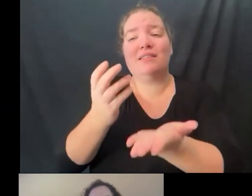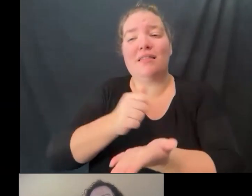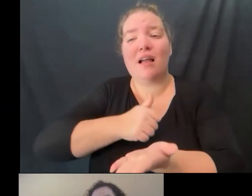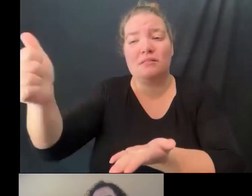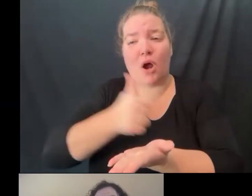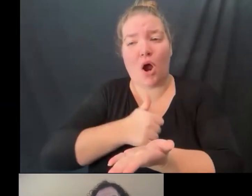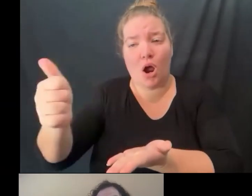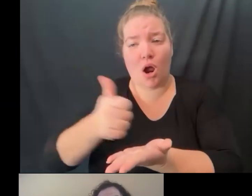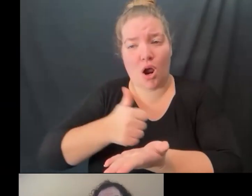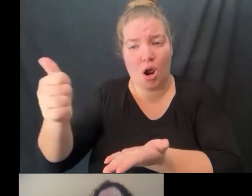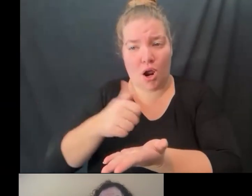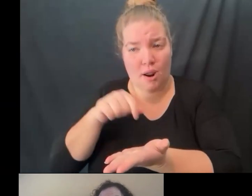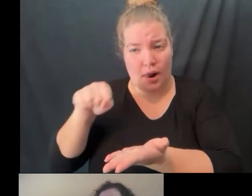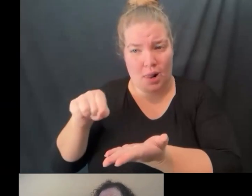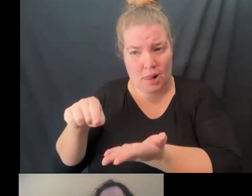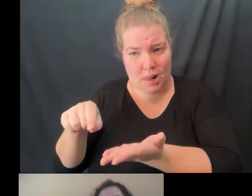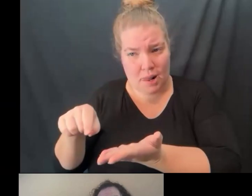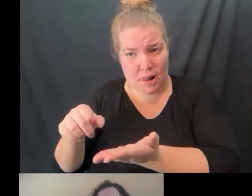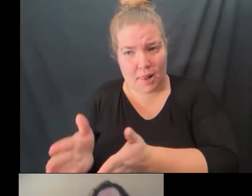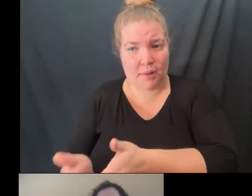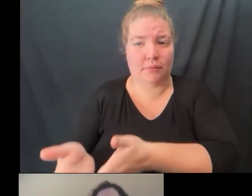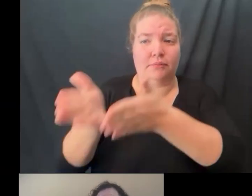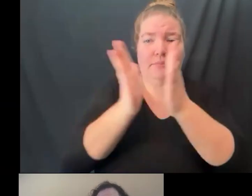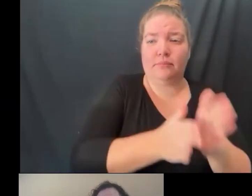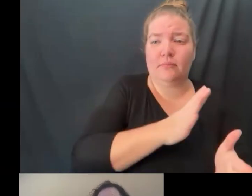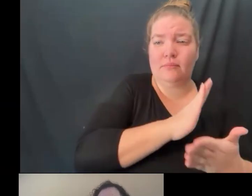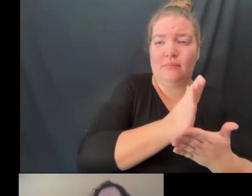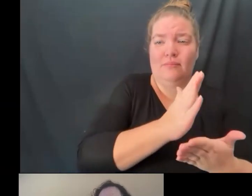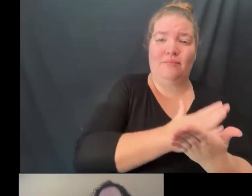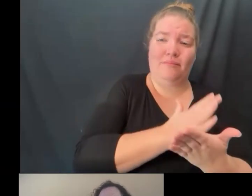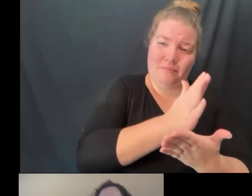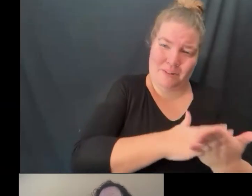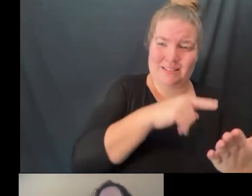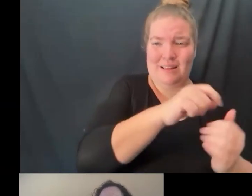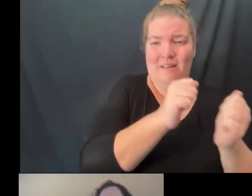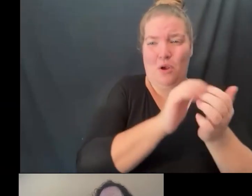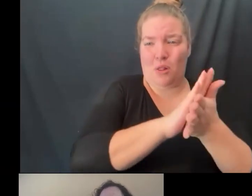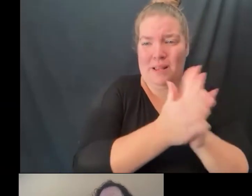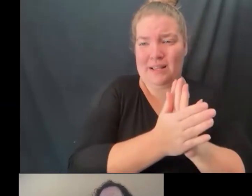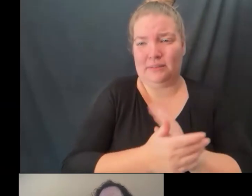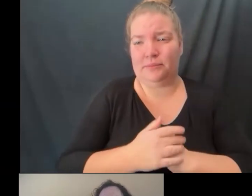There's transportation service providers in government, and there's some amongst business. And then there's another group called